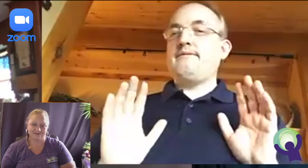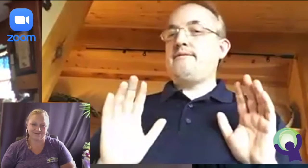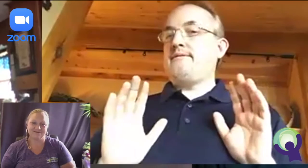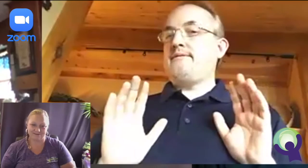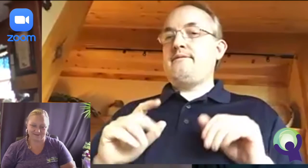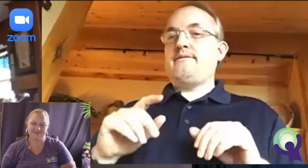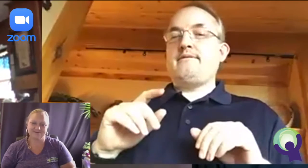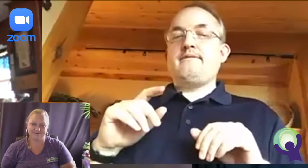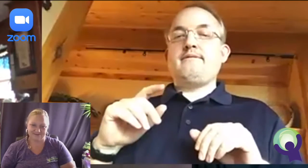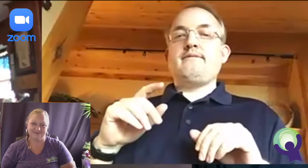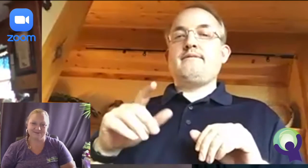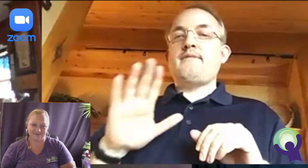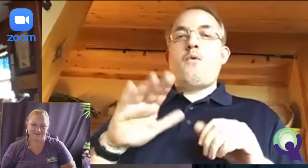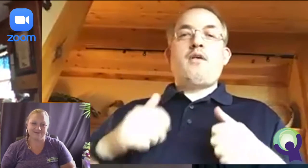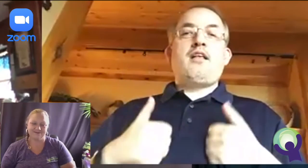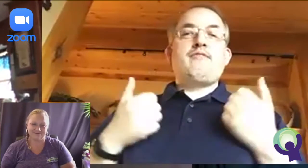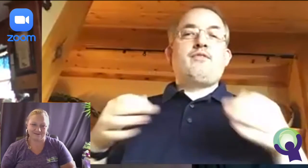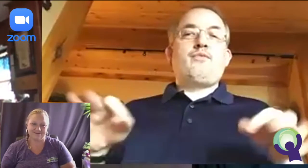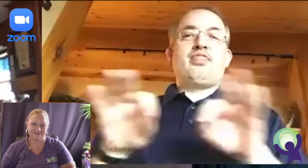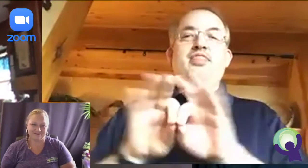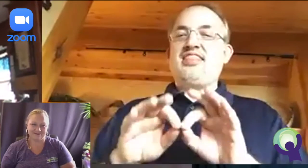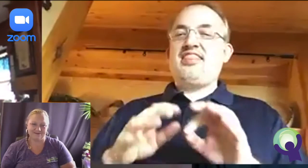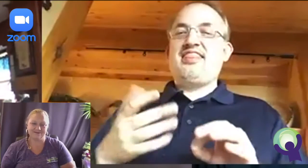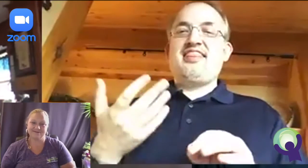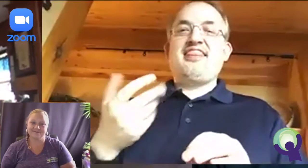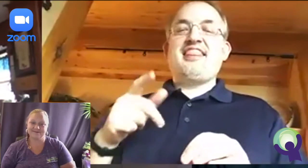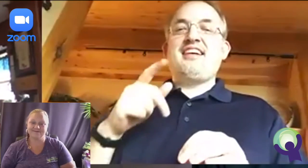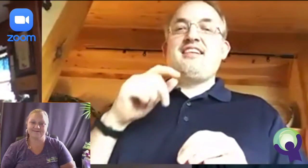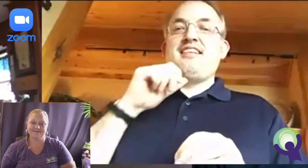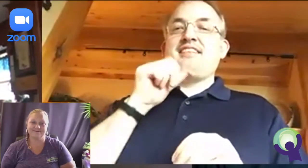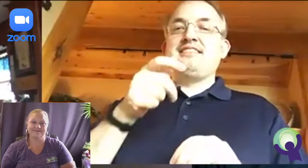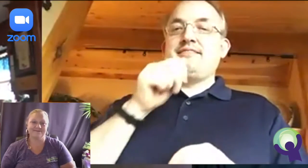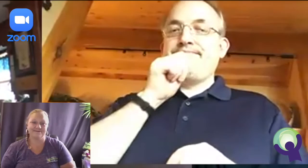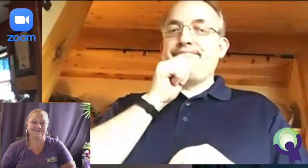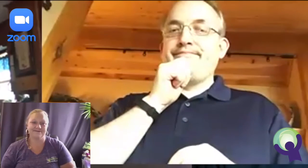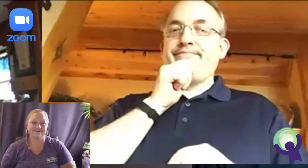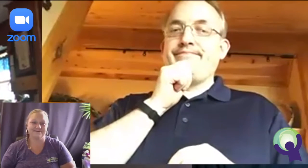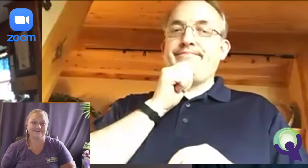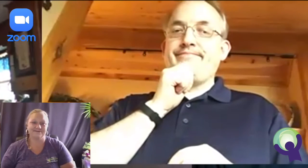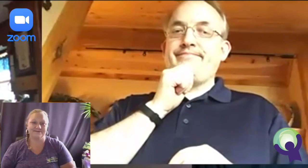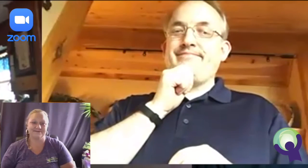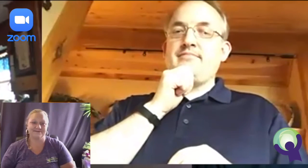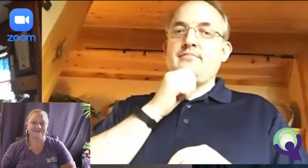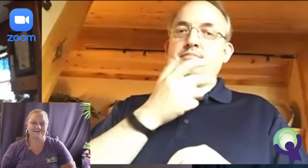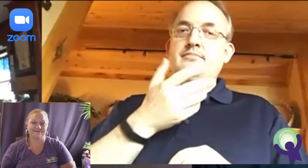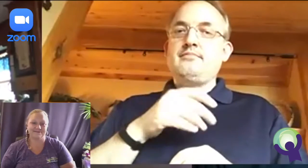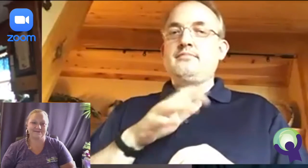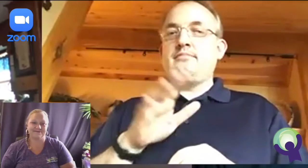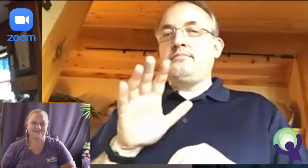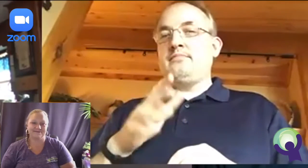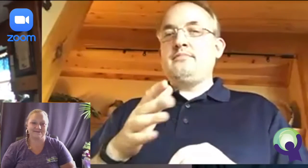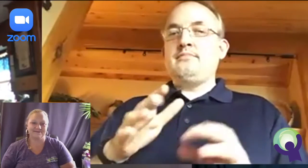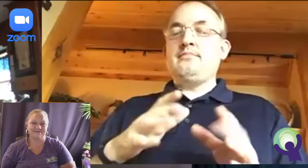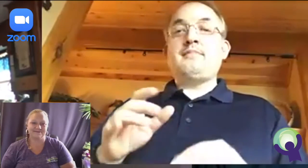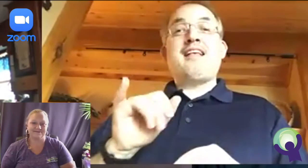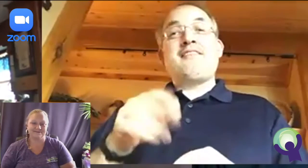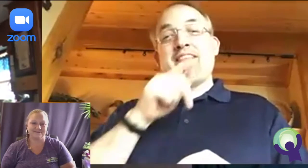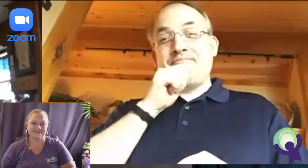You do what you love, that's really the key. Life's not worth putting up with something,